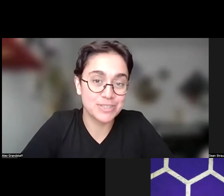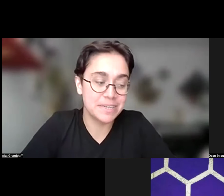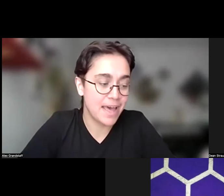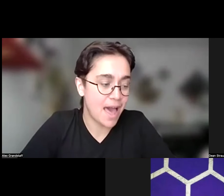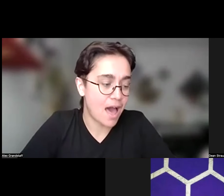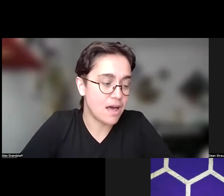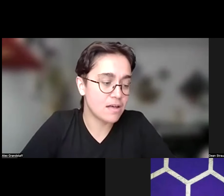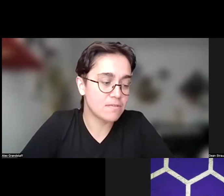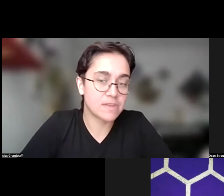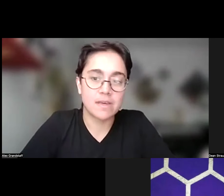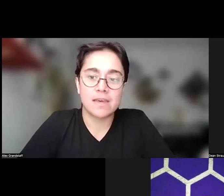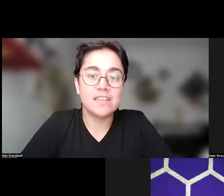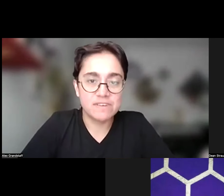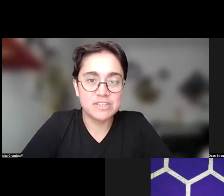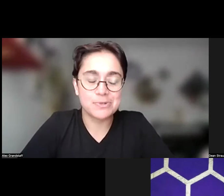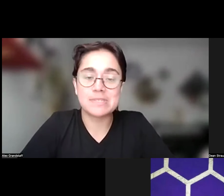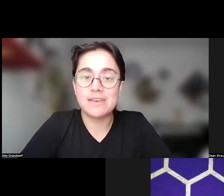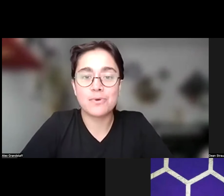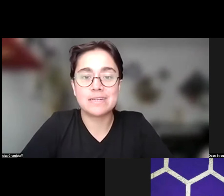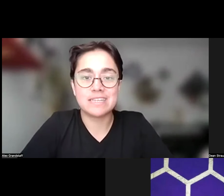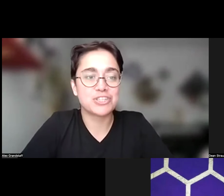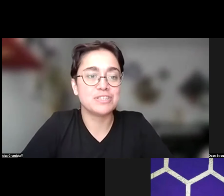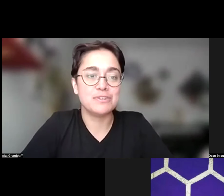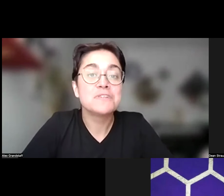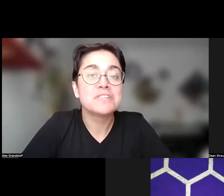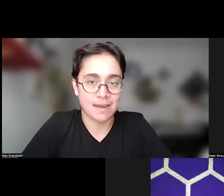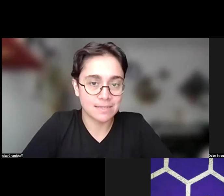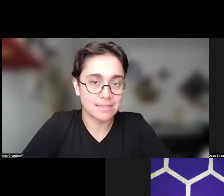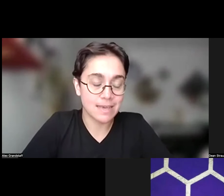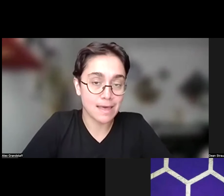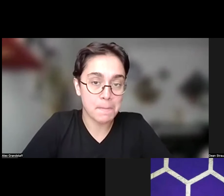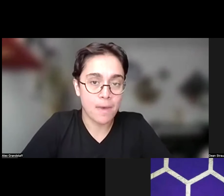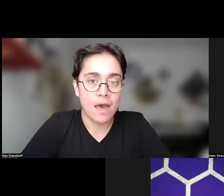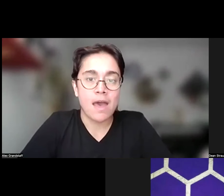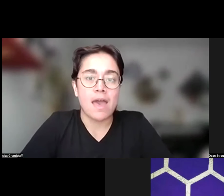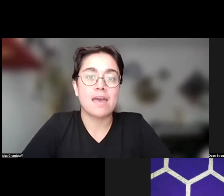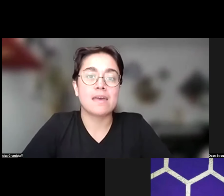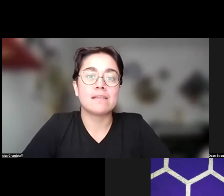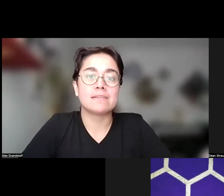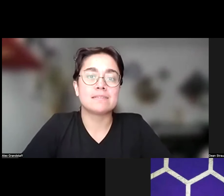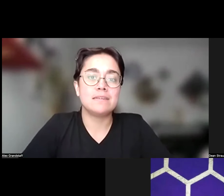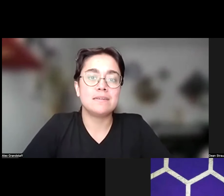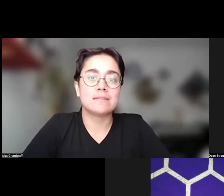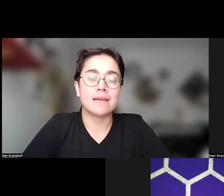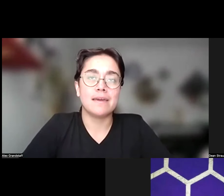slows processes down. There is a long history of individuals and